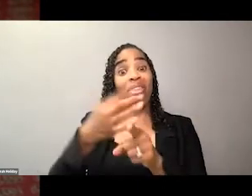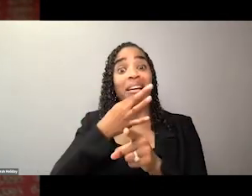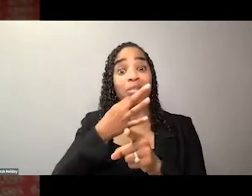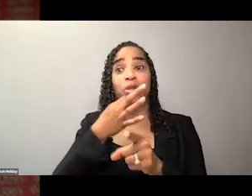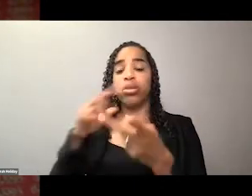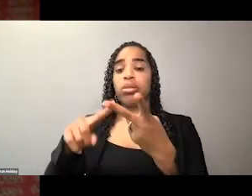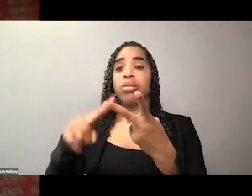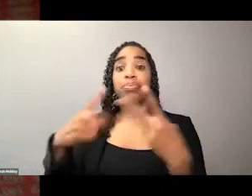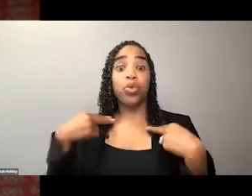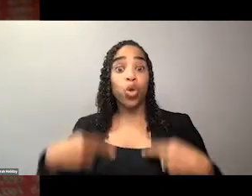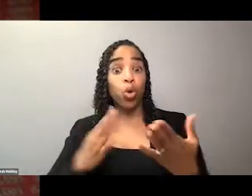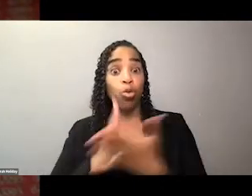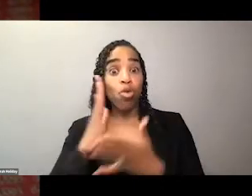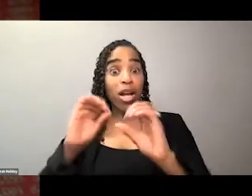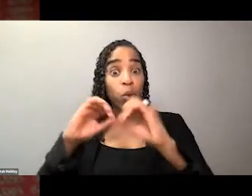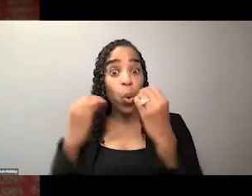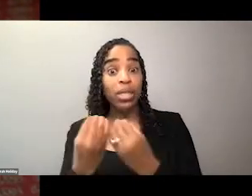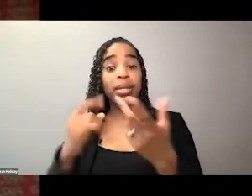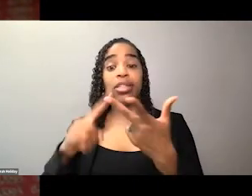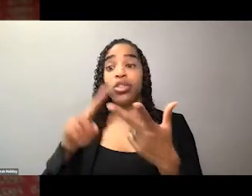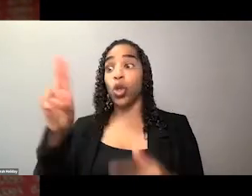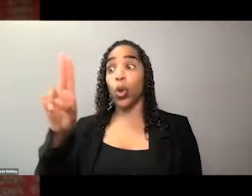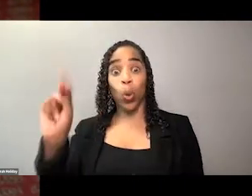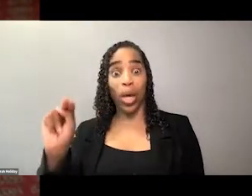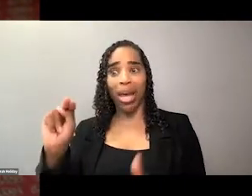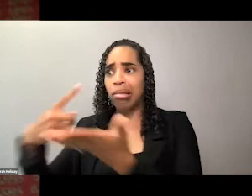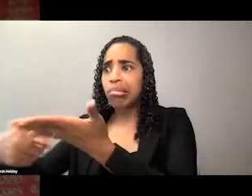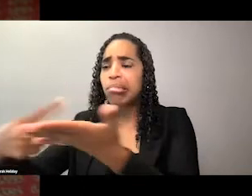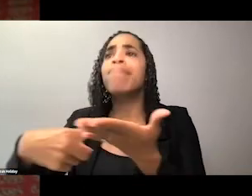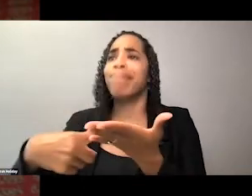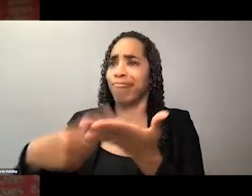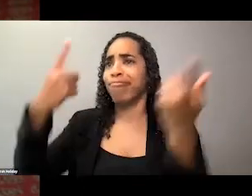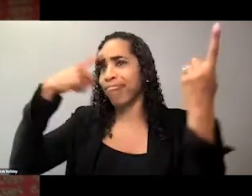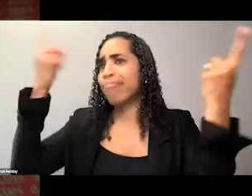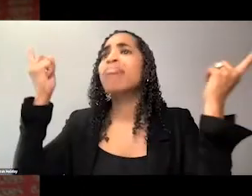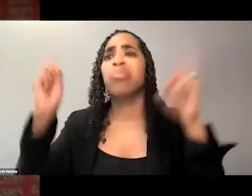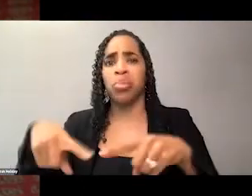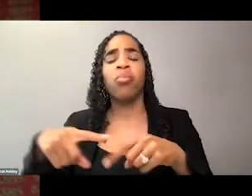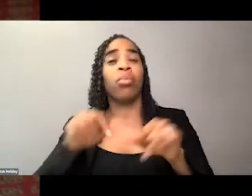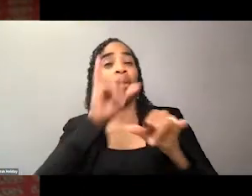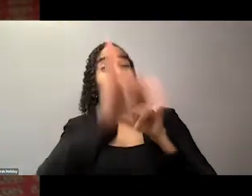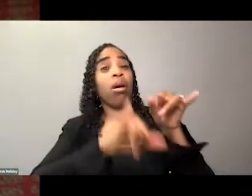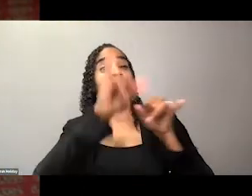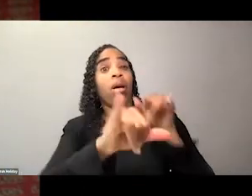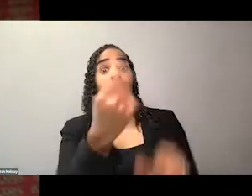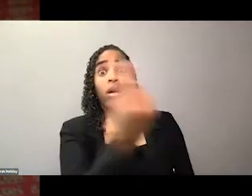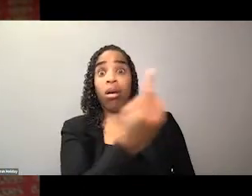human rights organizations and the United Nations is that prolonged solitary confinement amounts to torture.